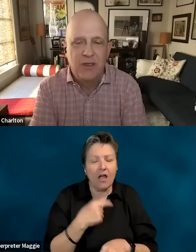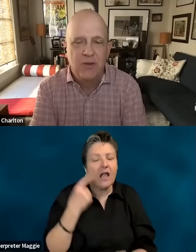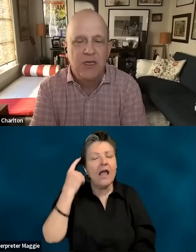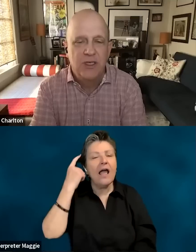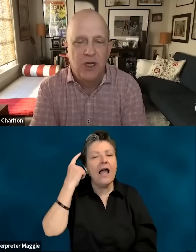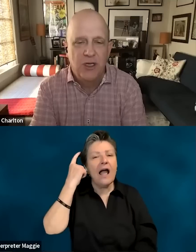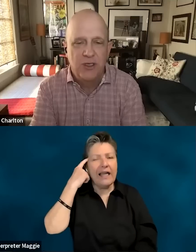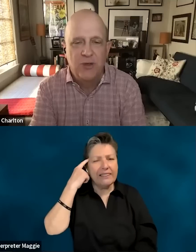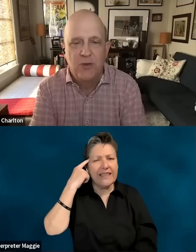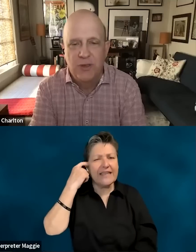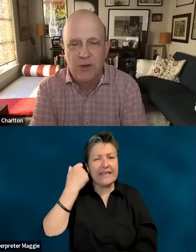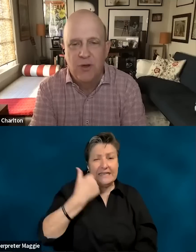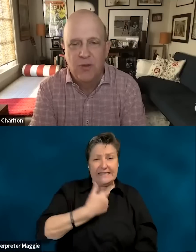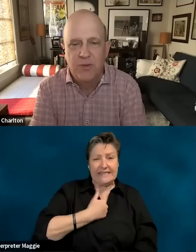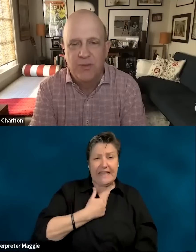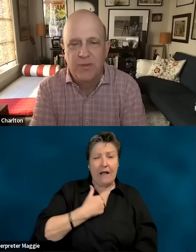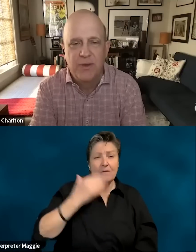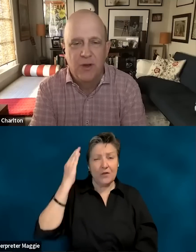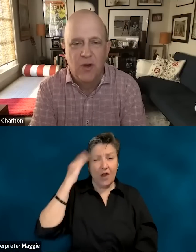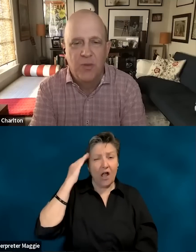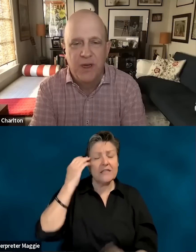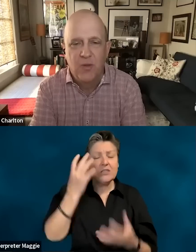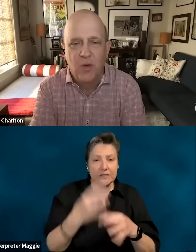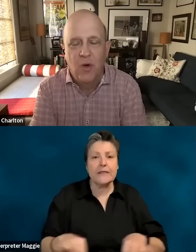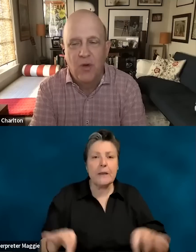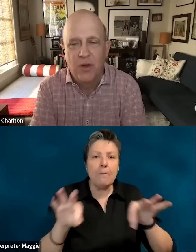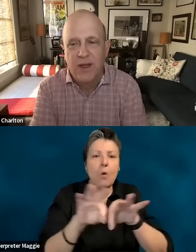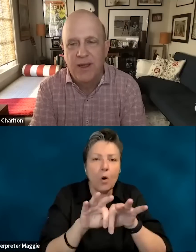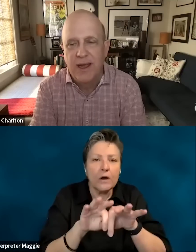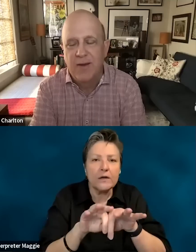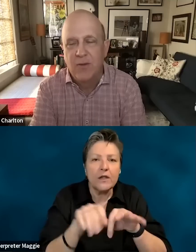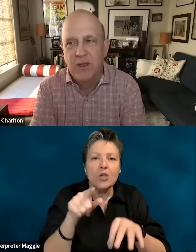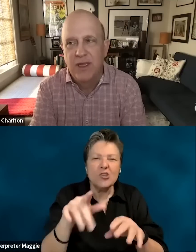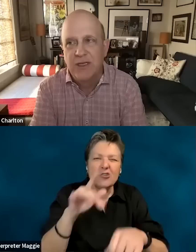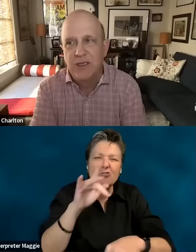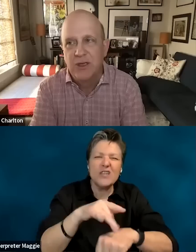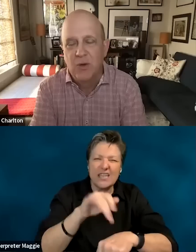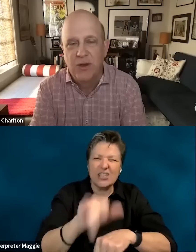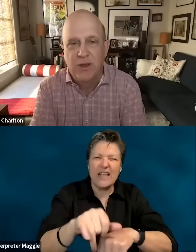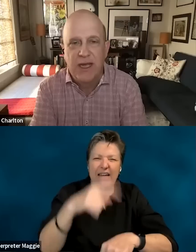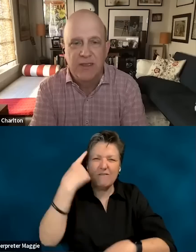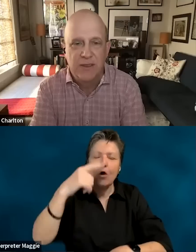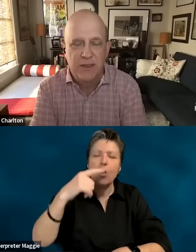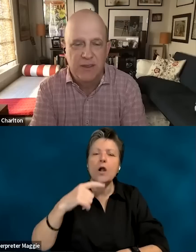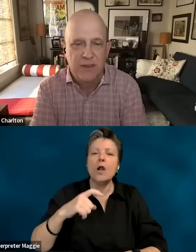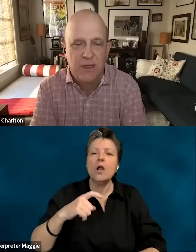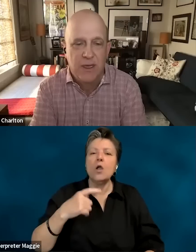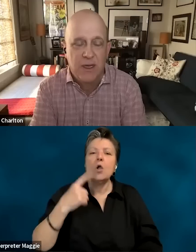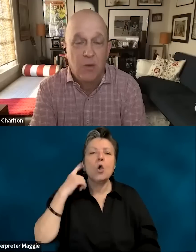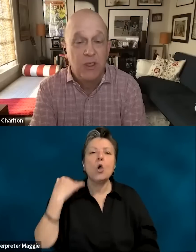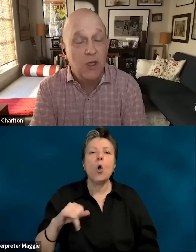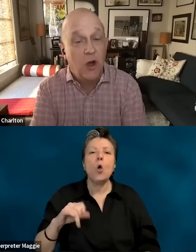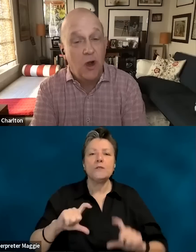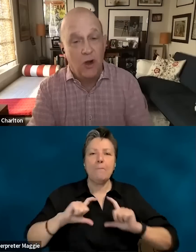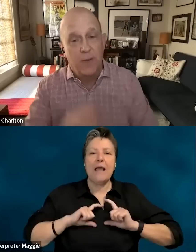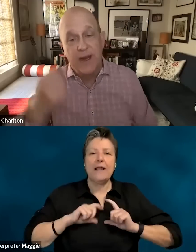And you touched on it too, in your gold medal role. I really think it's to know what you're casting is, which is hard.